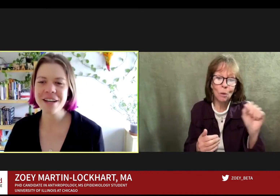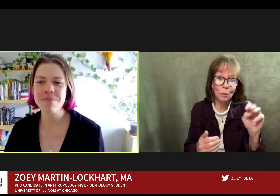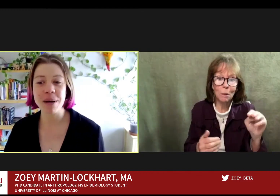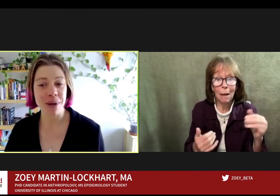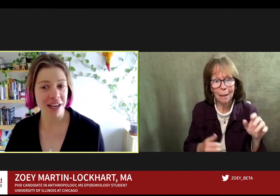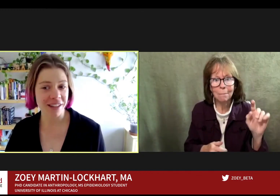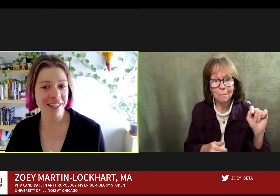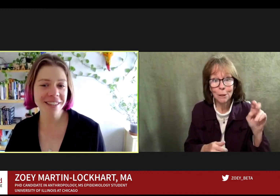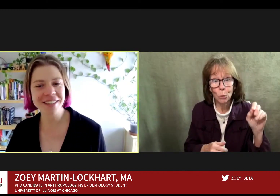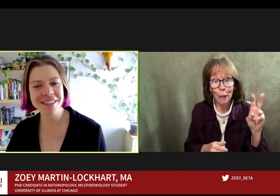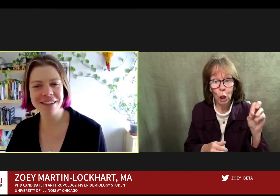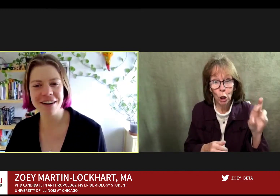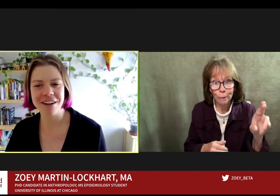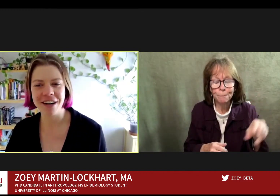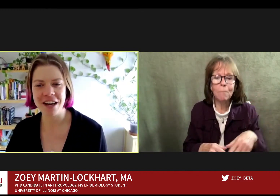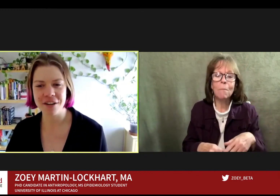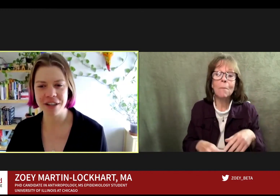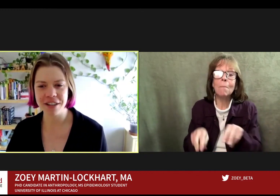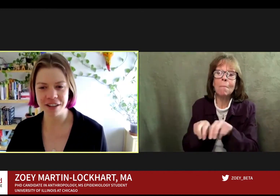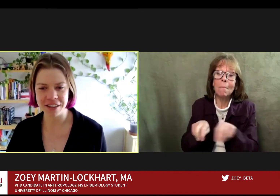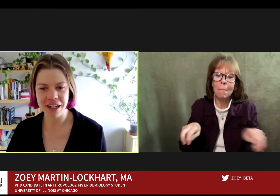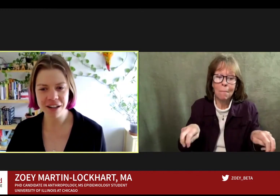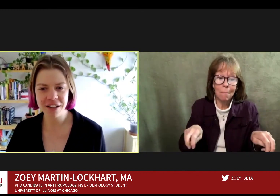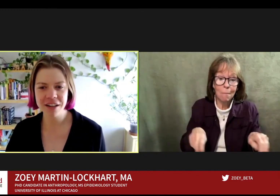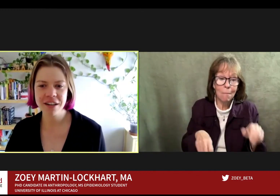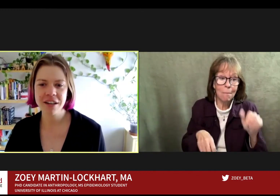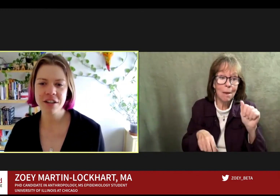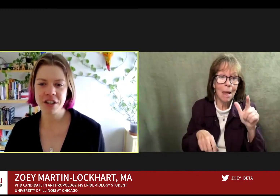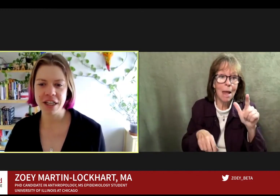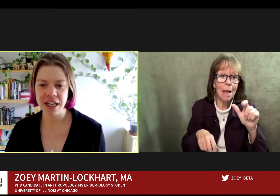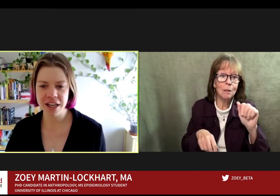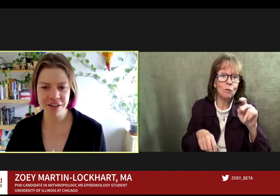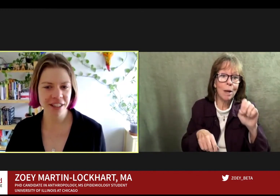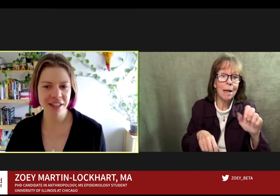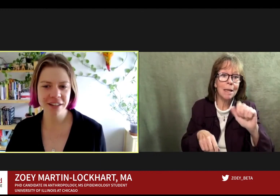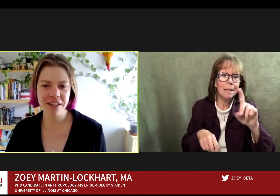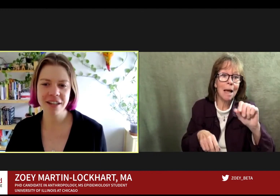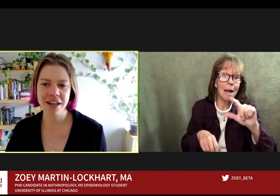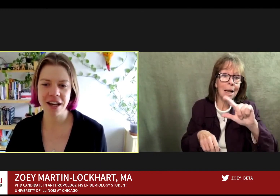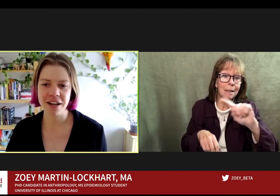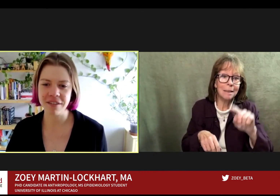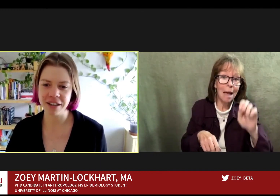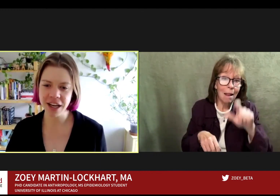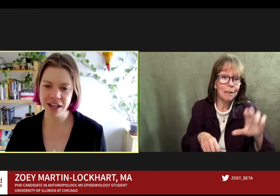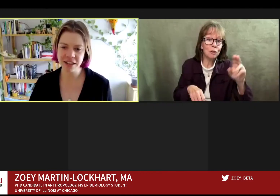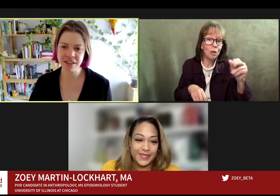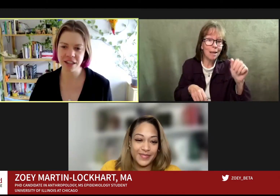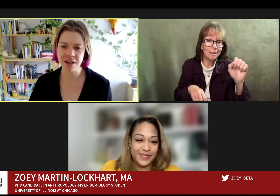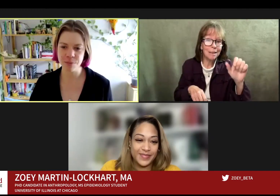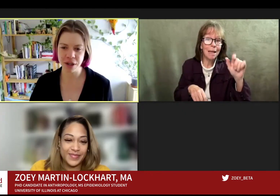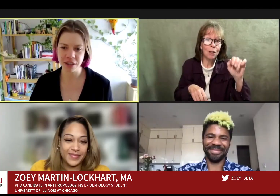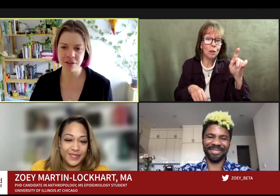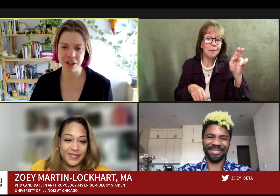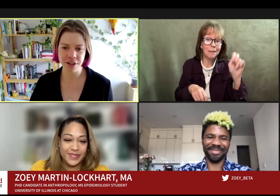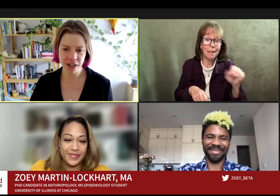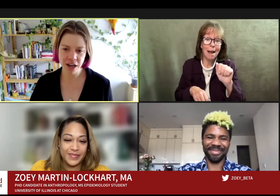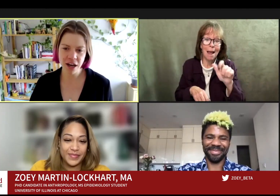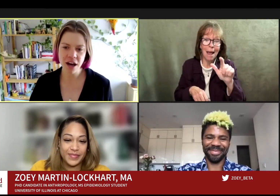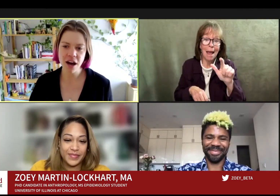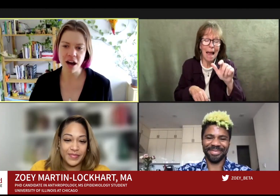My panelists are Andrea Dalzell, Chase Anderson, Anna Valdez, and Britt Gratreak.